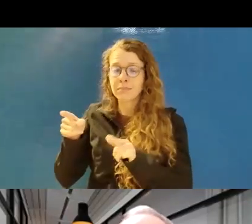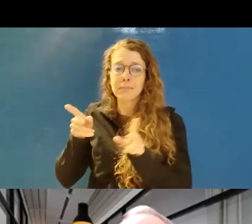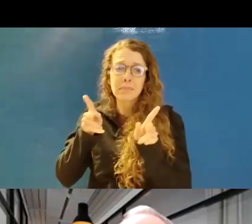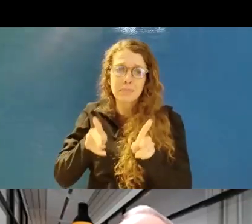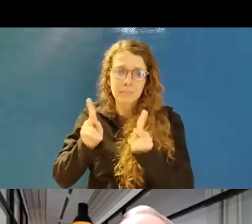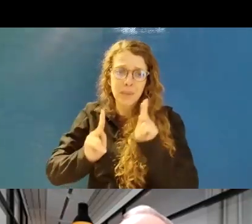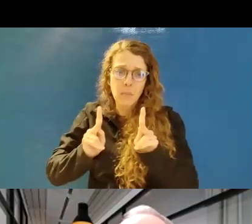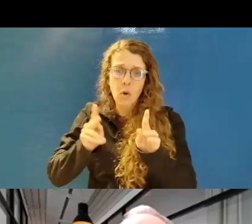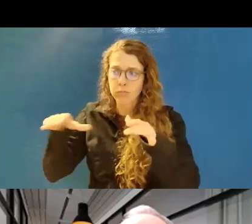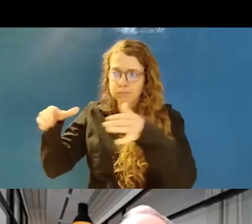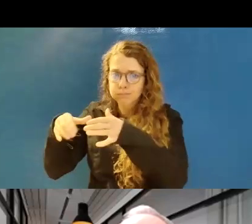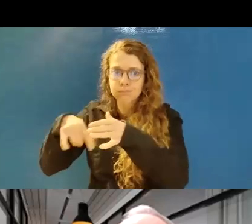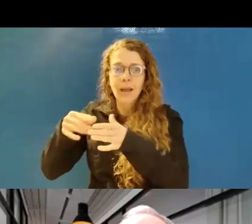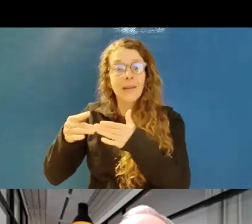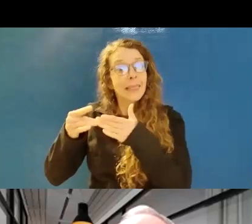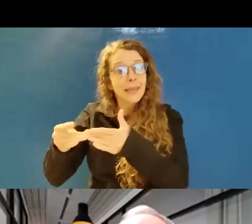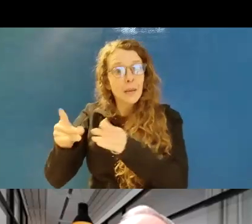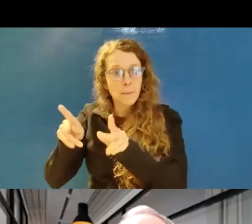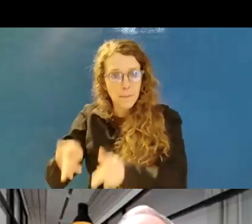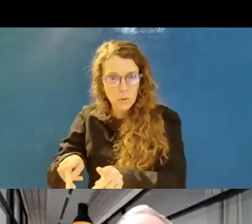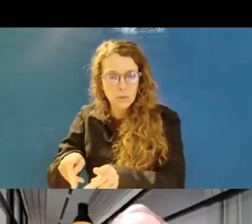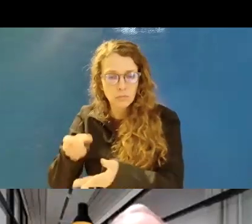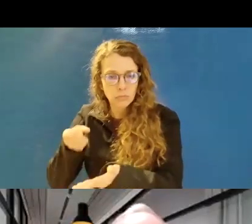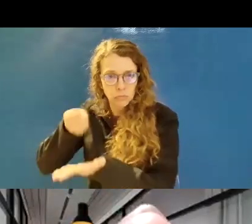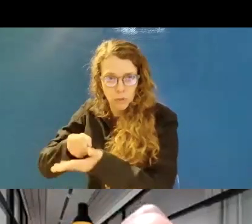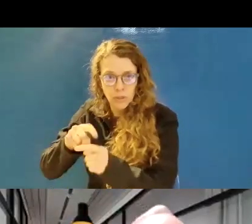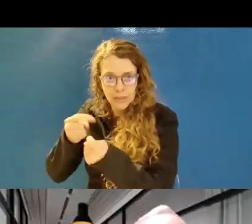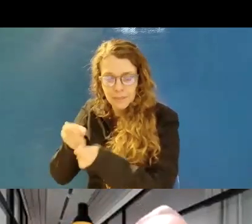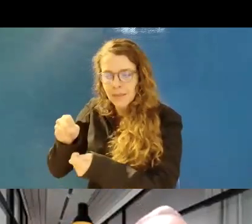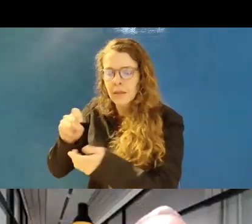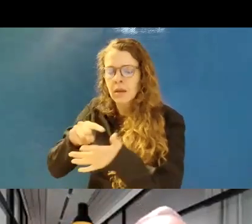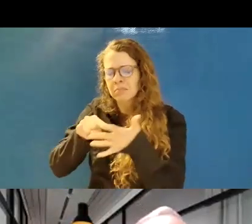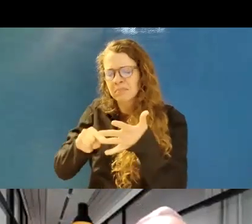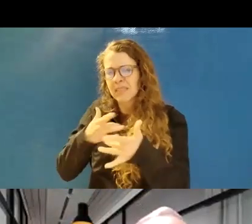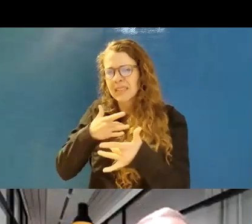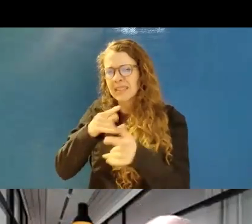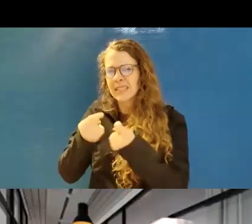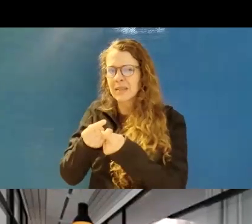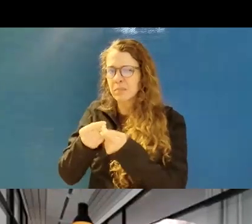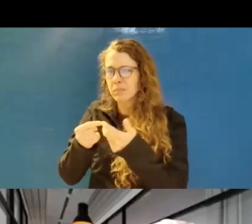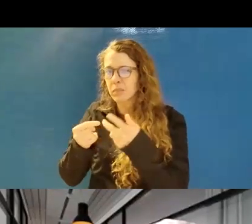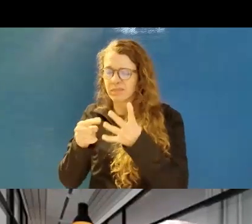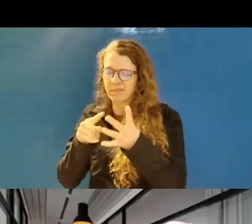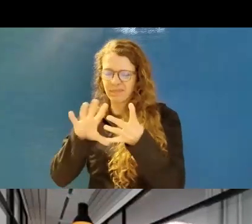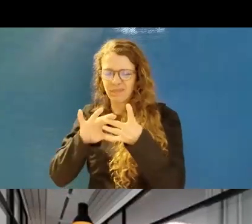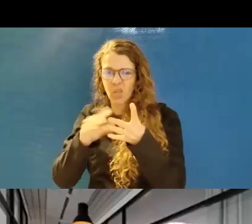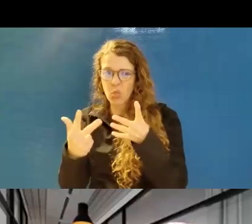There's a lead person on the accrediting team, and then there's usually a team of three individuals made up of faculty